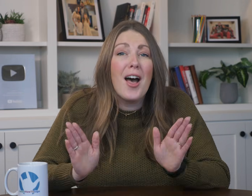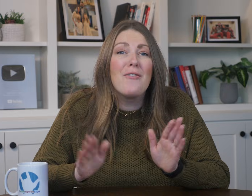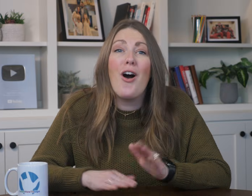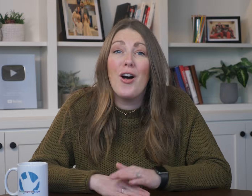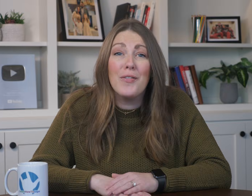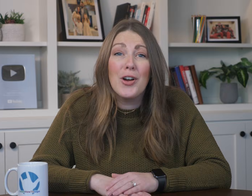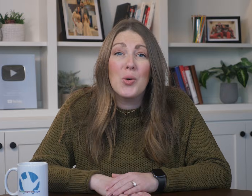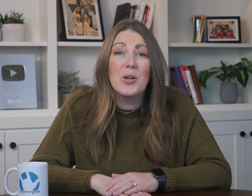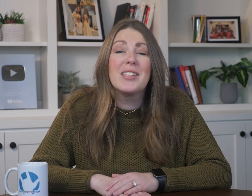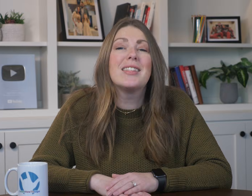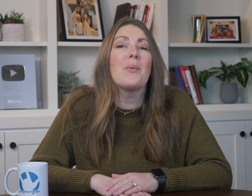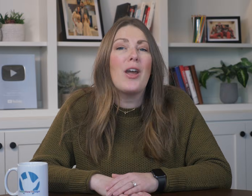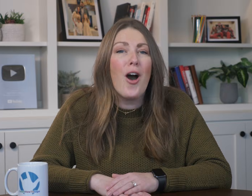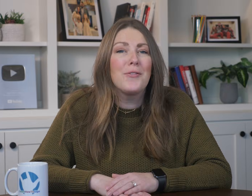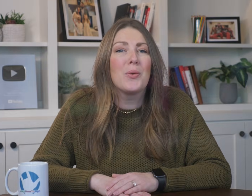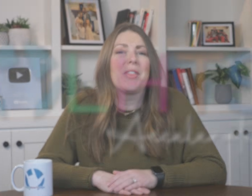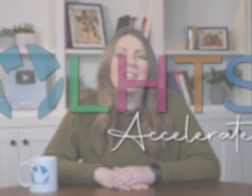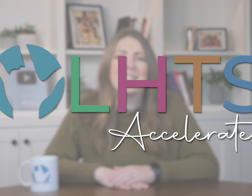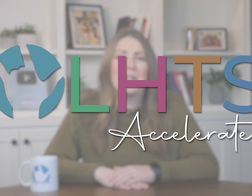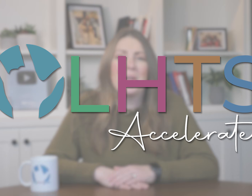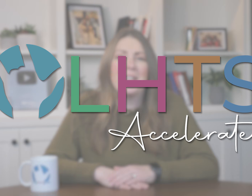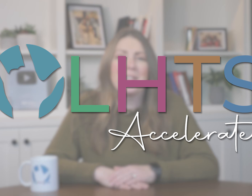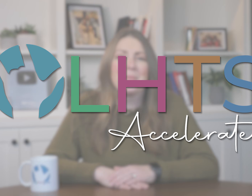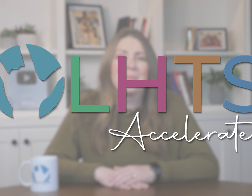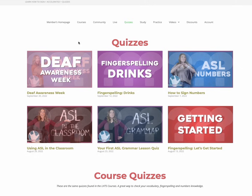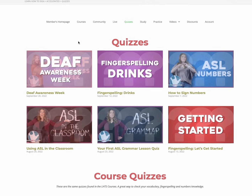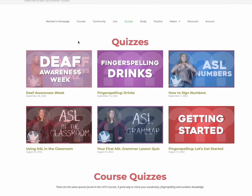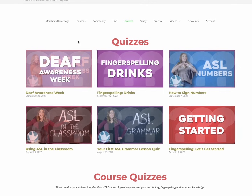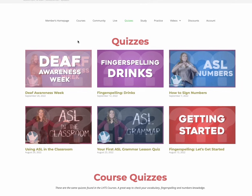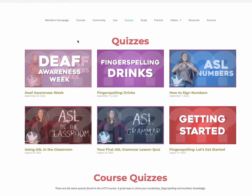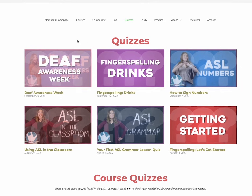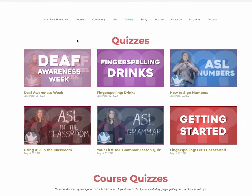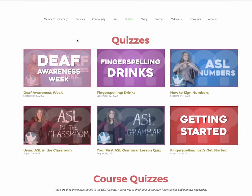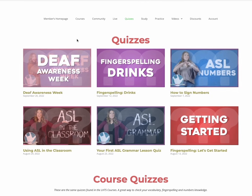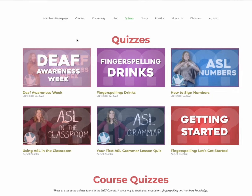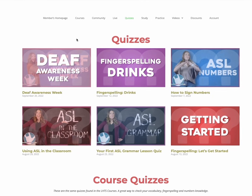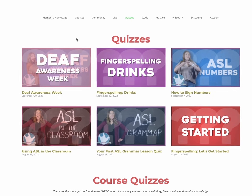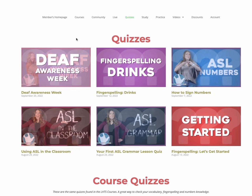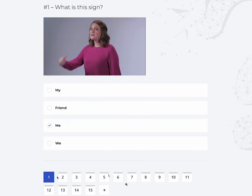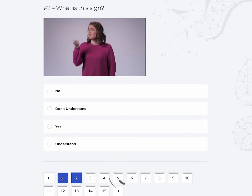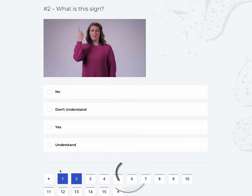love all of our courses that we offer within Accelerated. Learn How to Sign Accelerated is